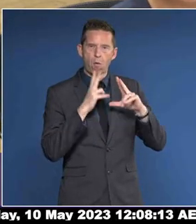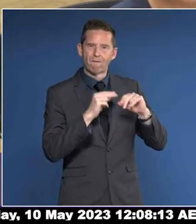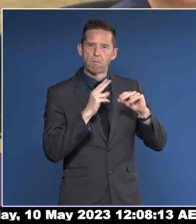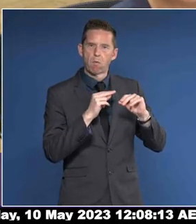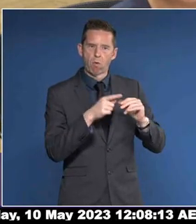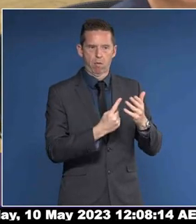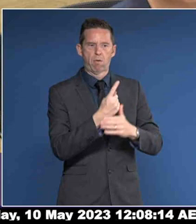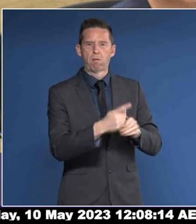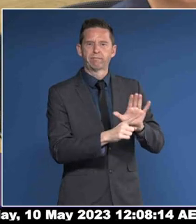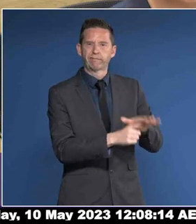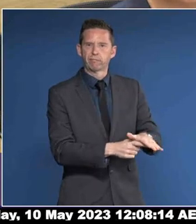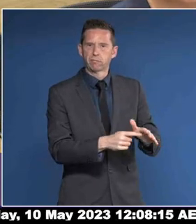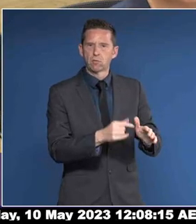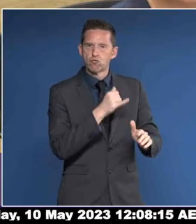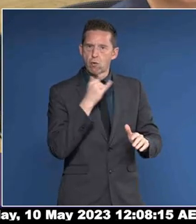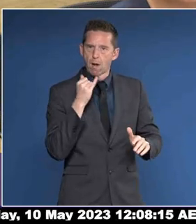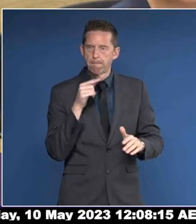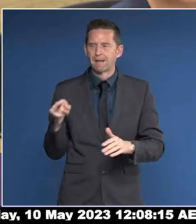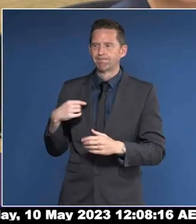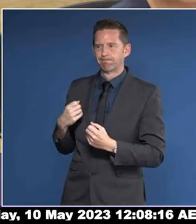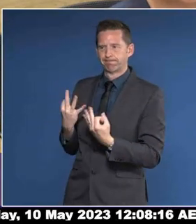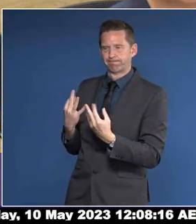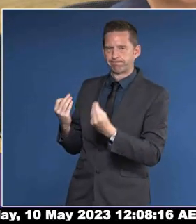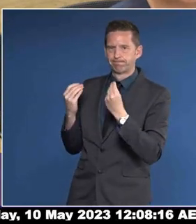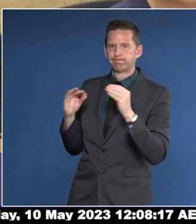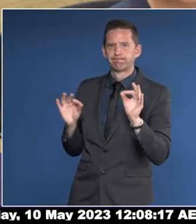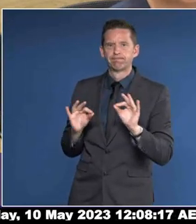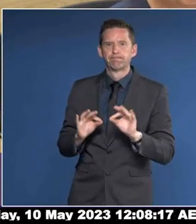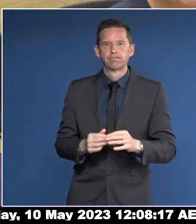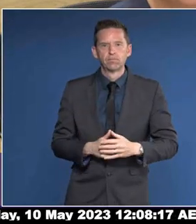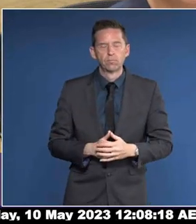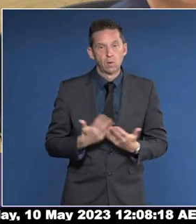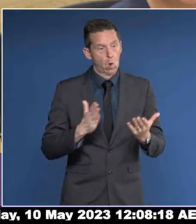No. MS EASTMAN: In the course of your professional life with police, have you